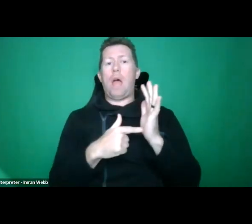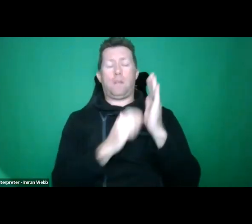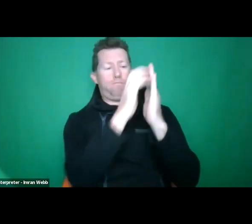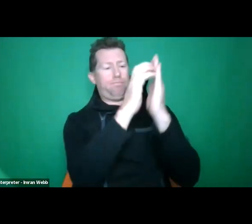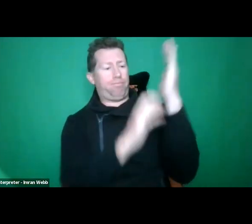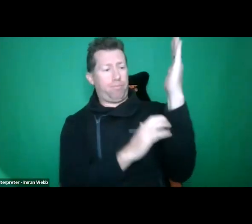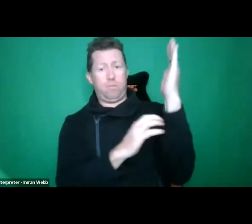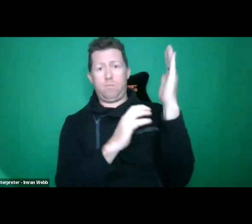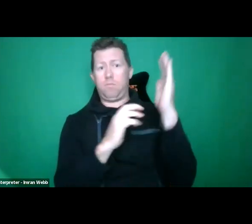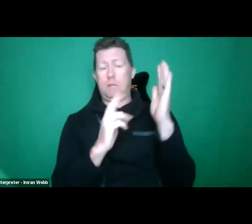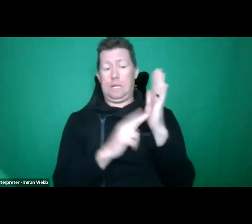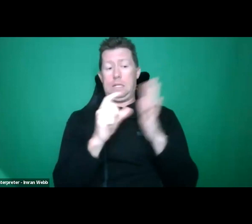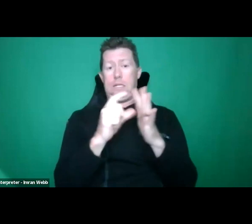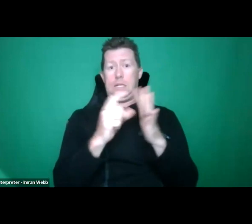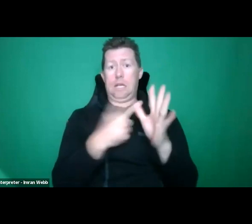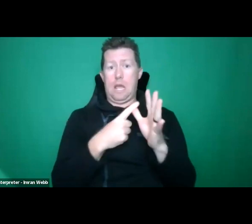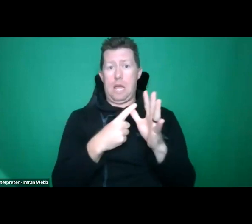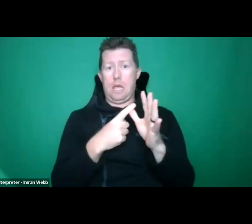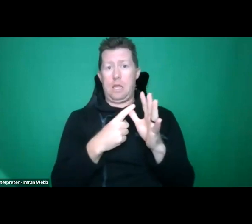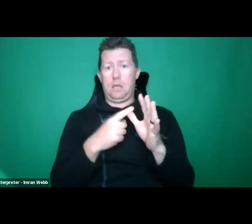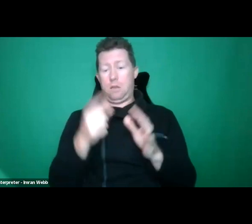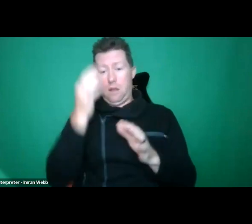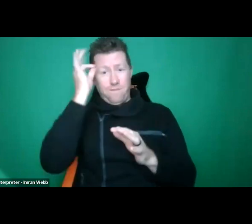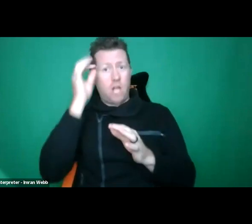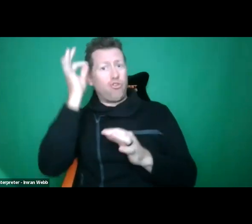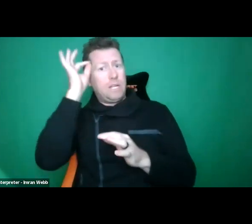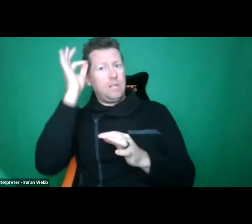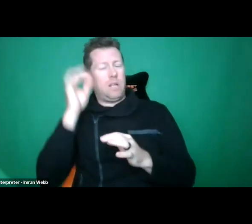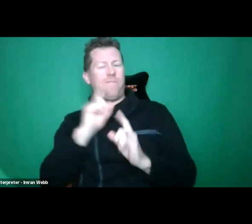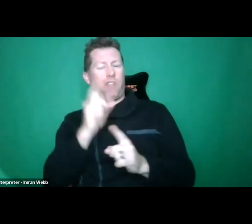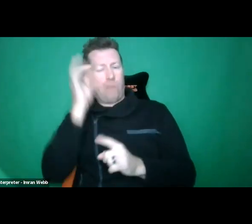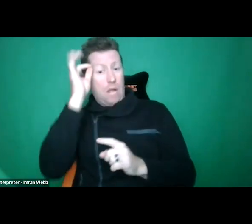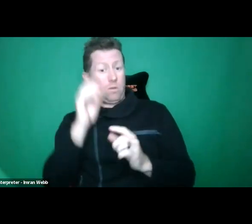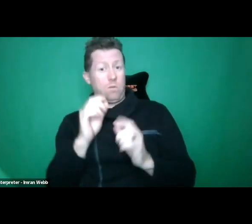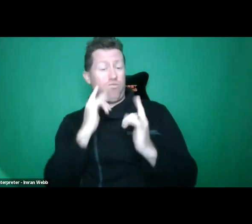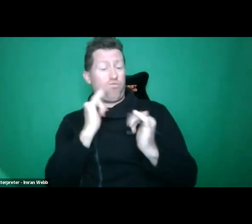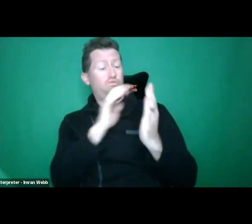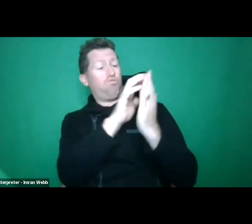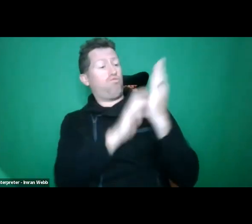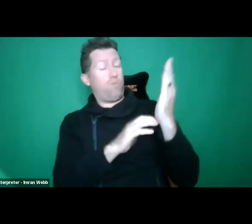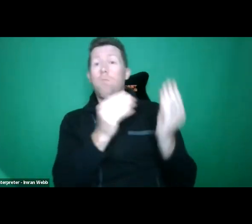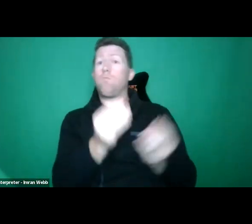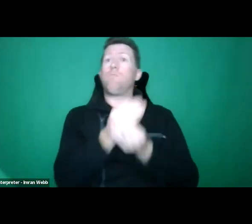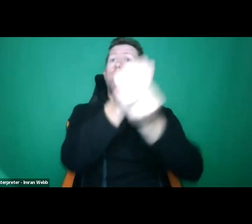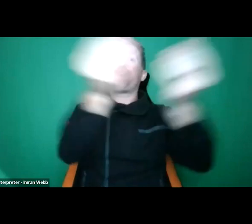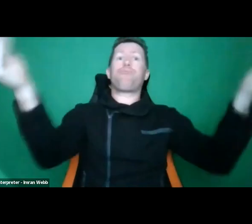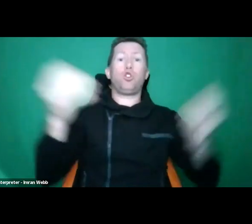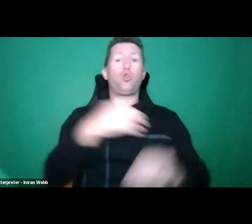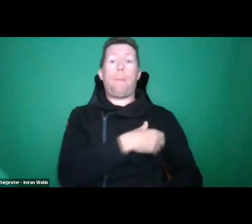Asset Pilot Disability Advisory Council and provided to disability ministers. The charter